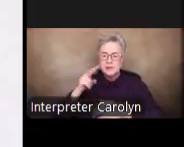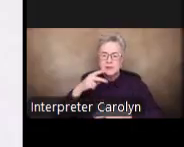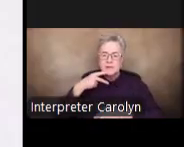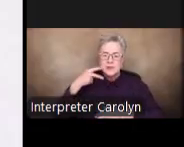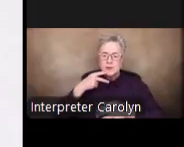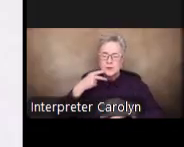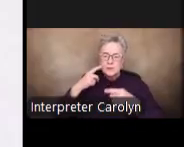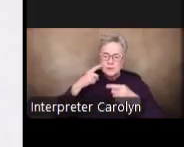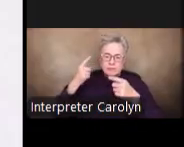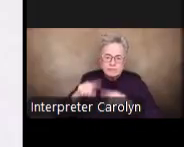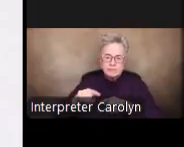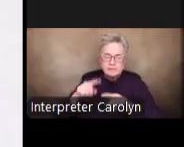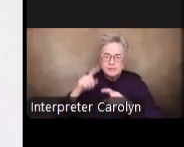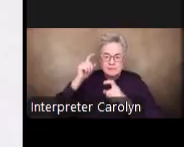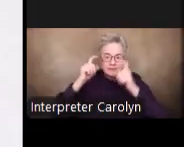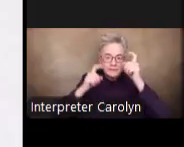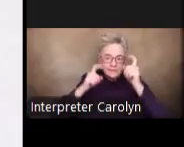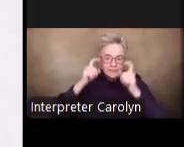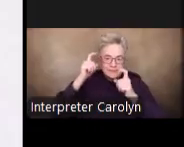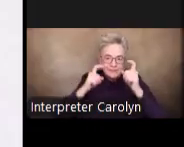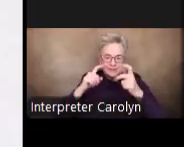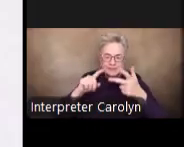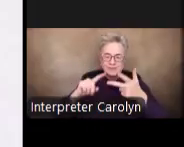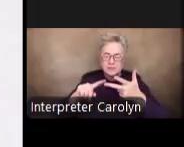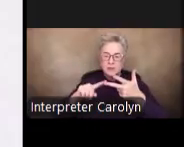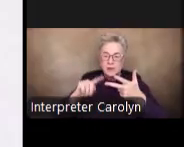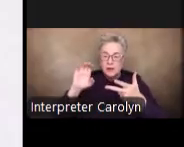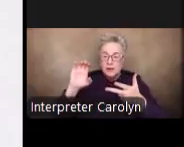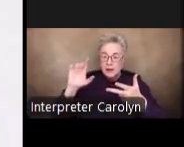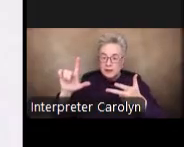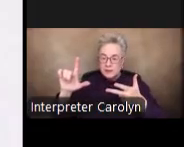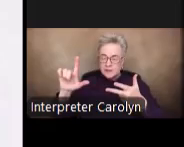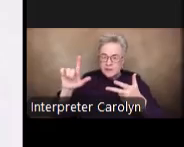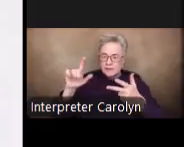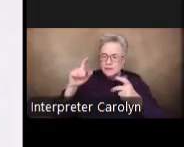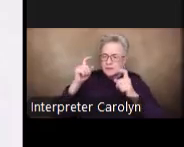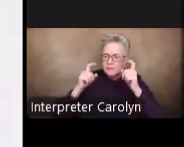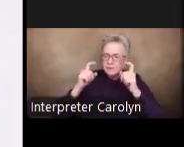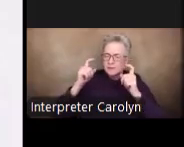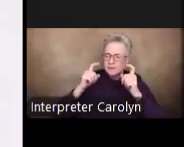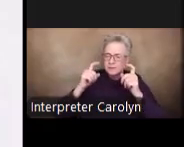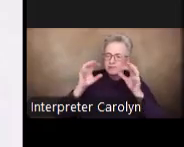markers, classifiers, facial grammar, facial expression, etc.